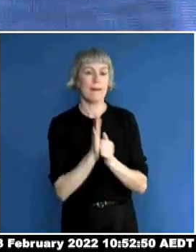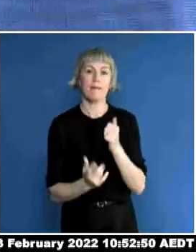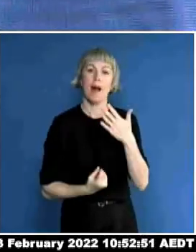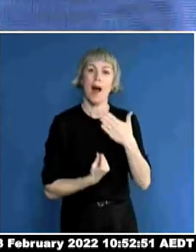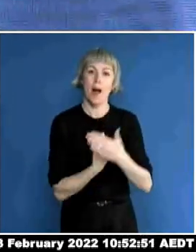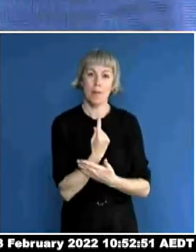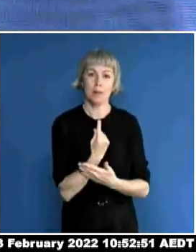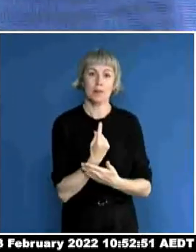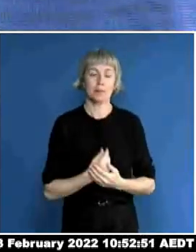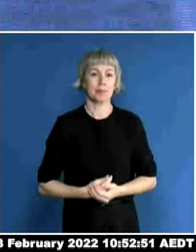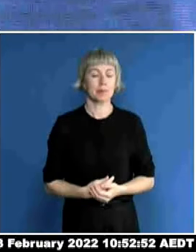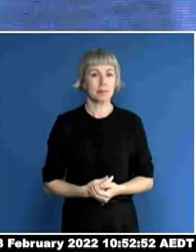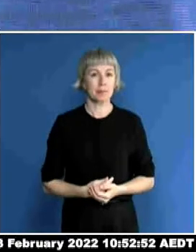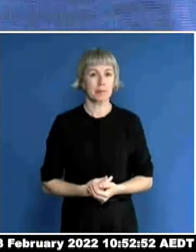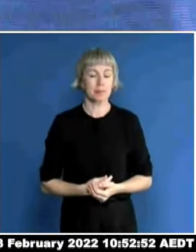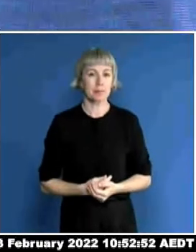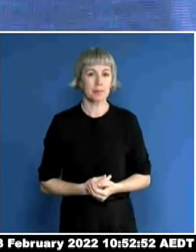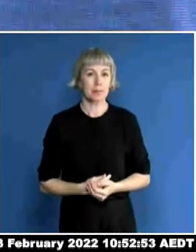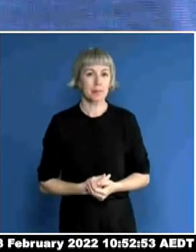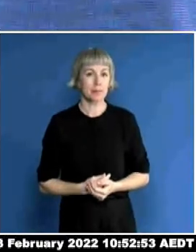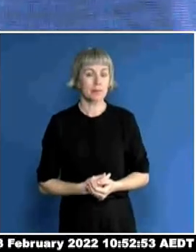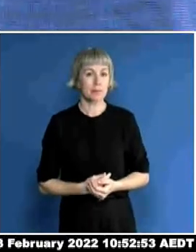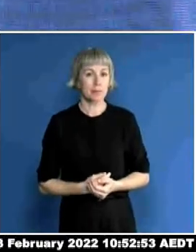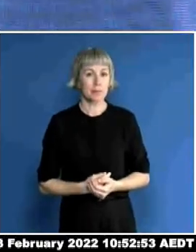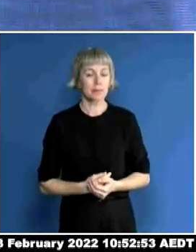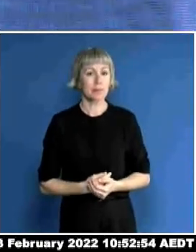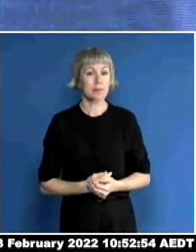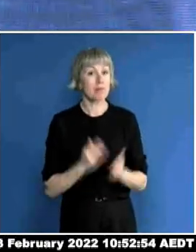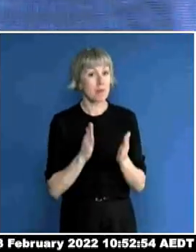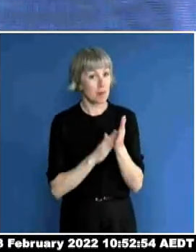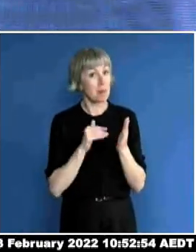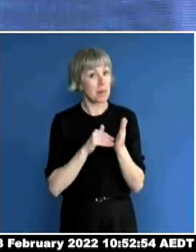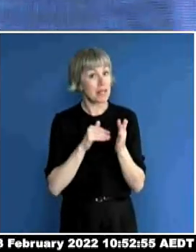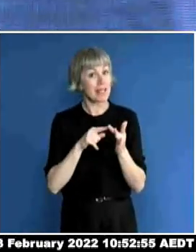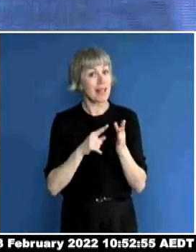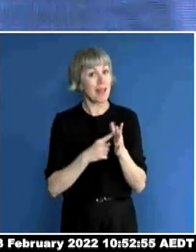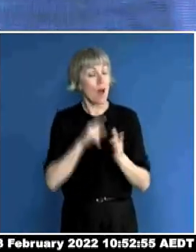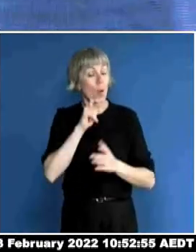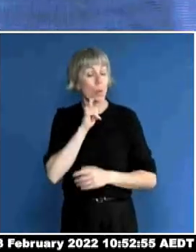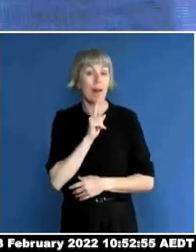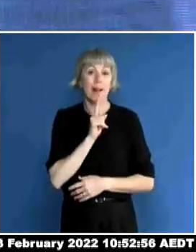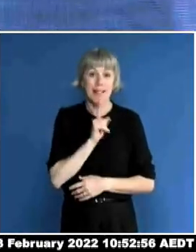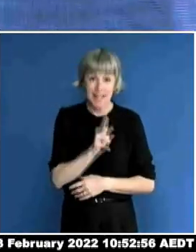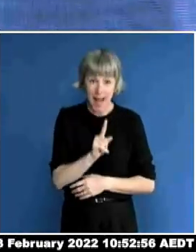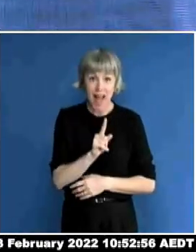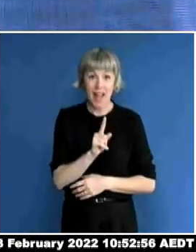Mzia will tell you that despite requests to both AimBig and Rehab Management, Mzia was